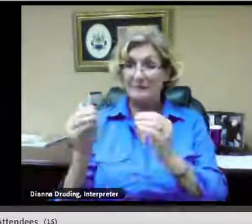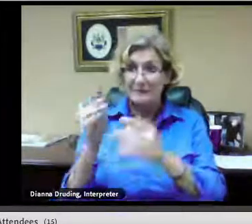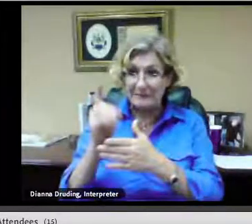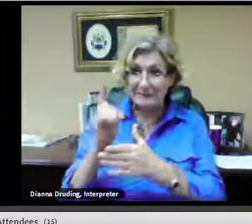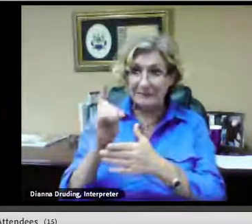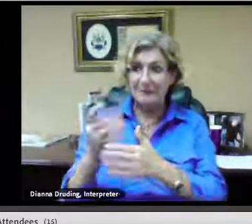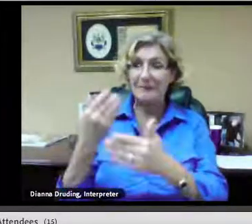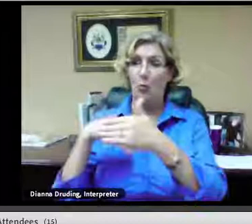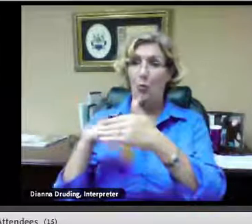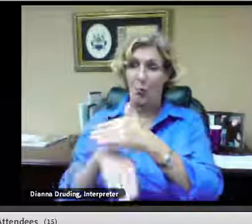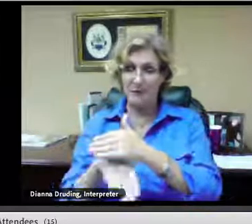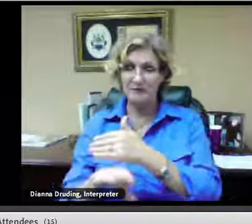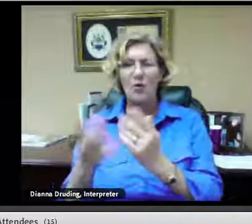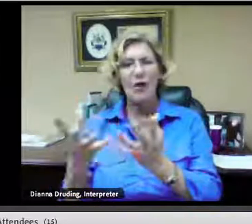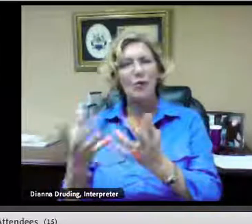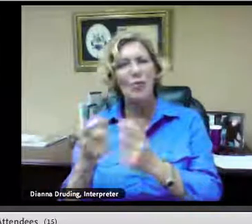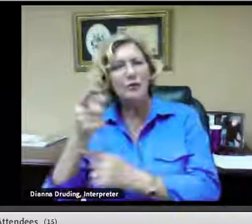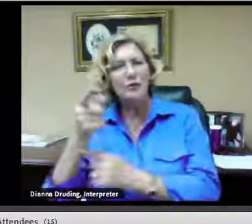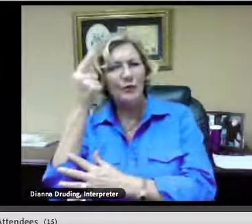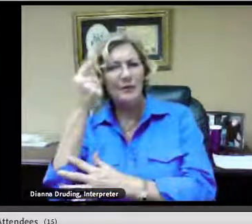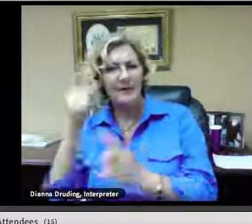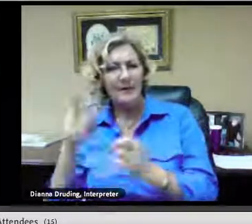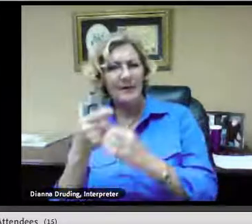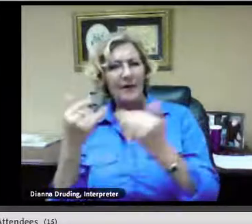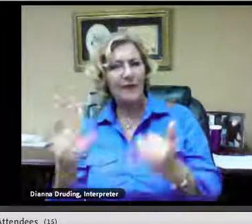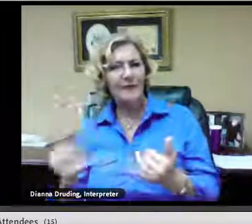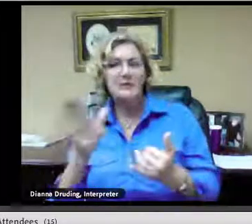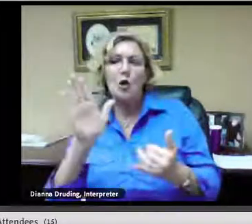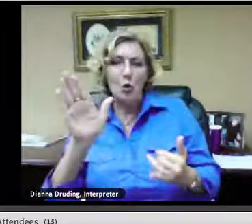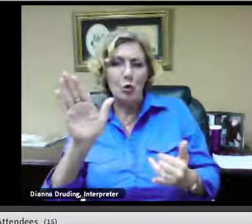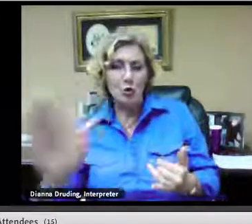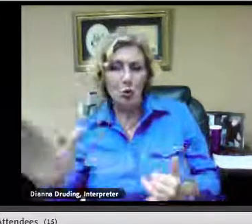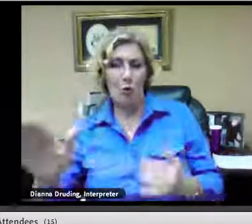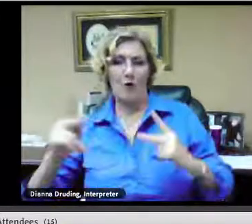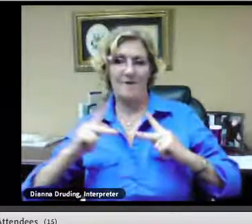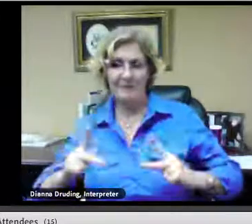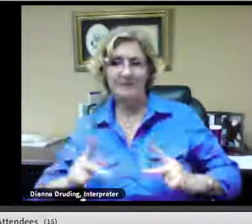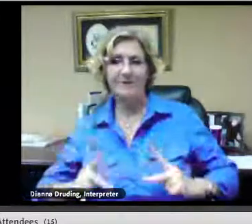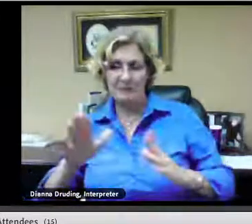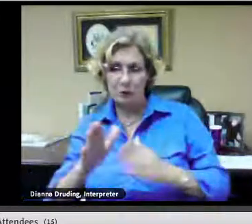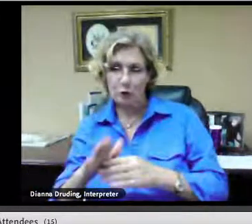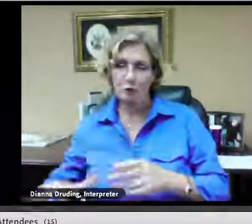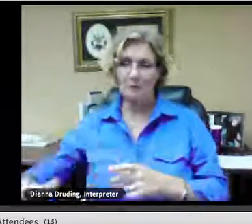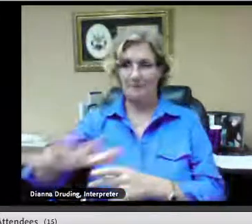of your physical space. I'm betting most of you are pretty up to code with that.